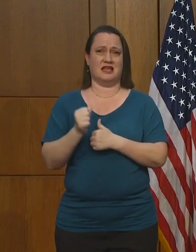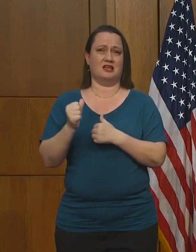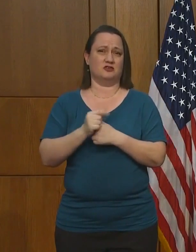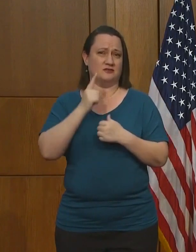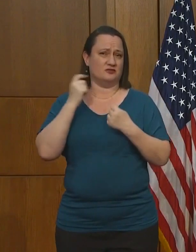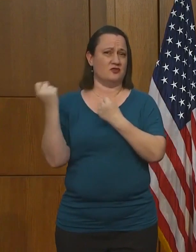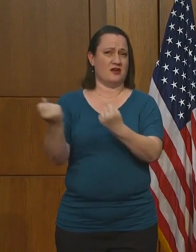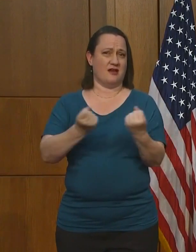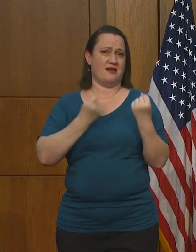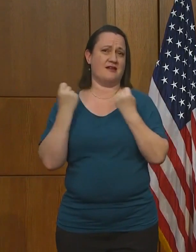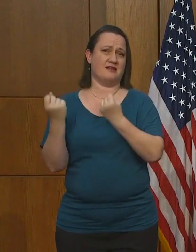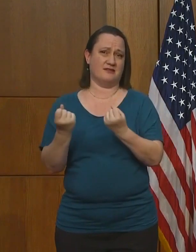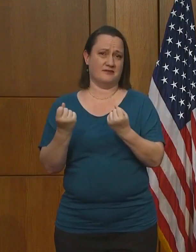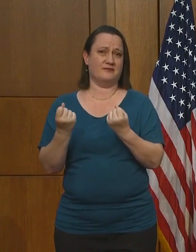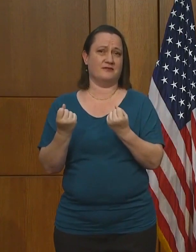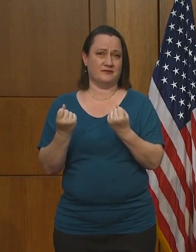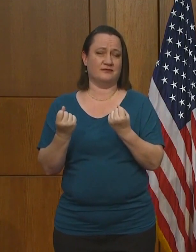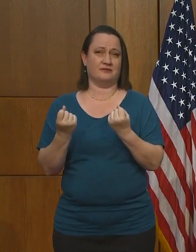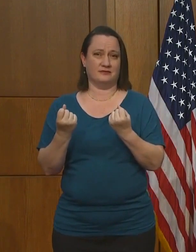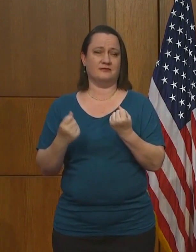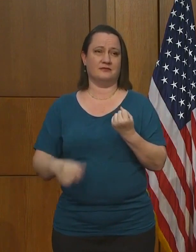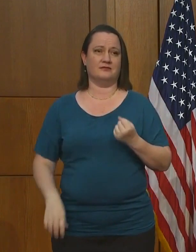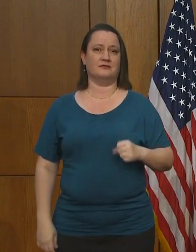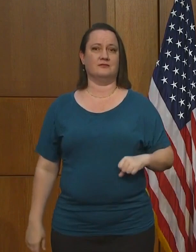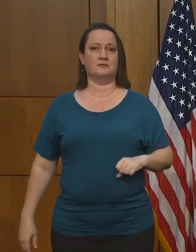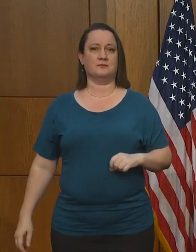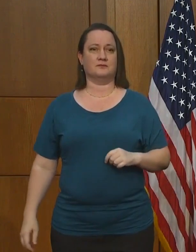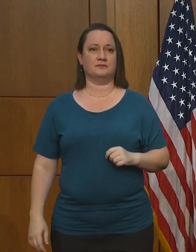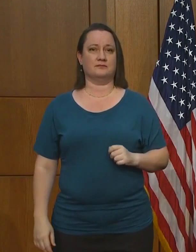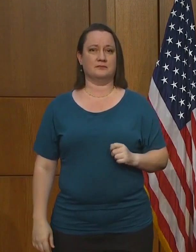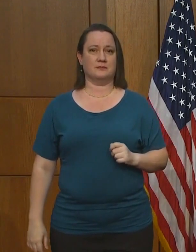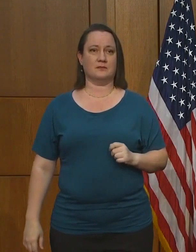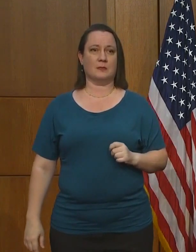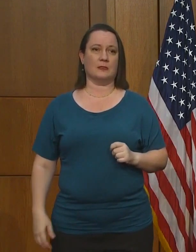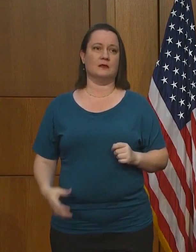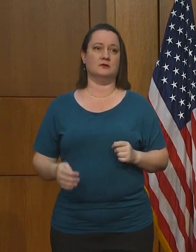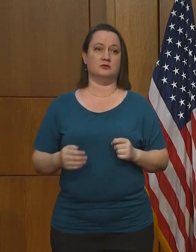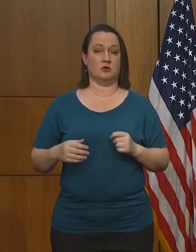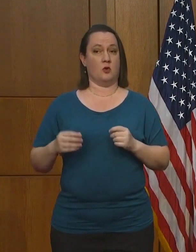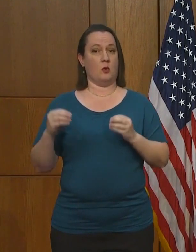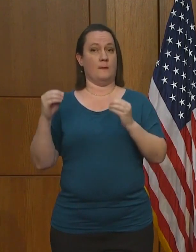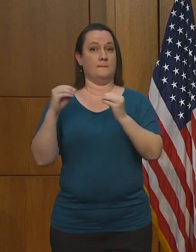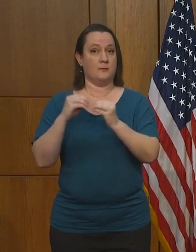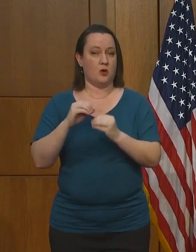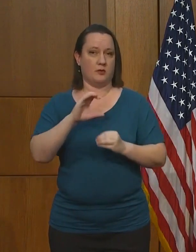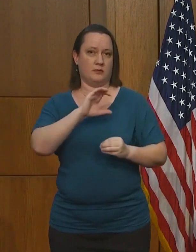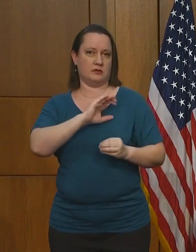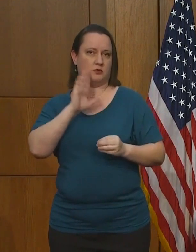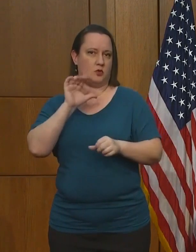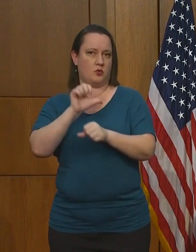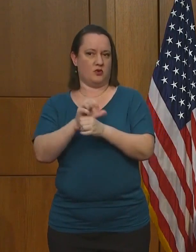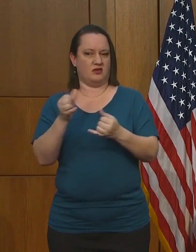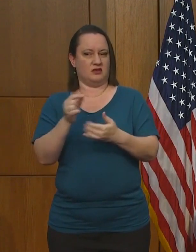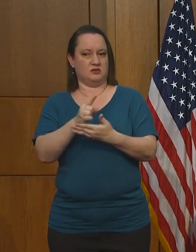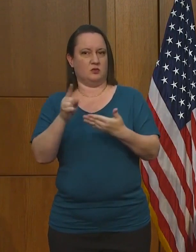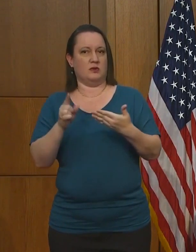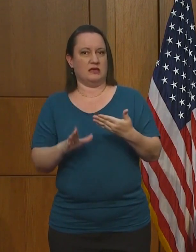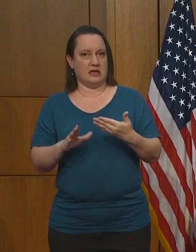CREW. HURRIEDLY DANGEROUS ON OUR ROADWAYS- AND SO THEY ARE